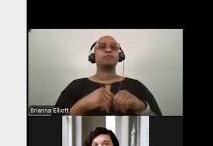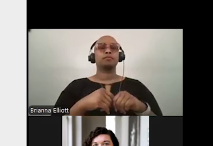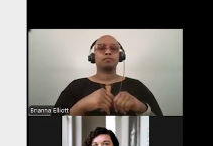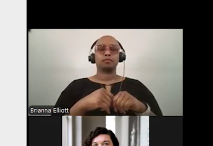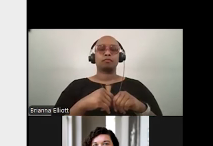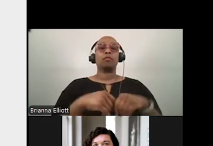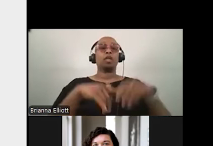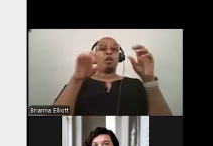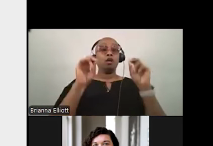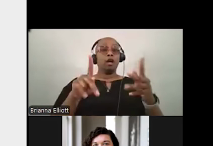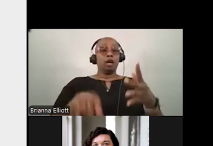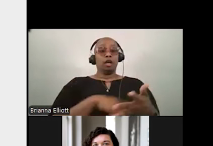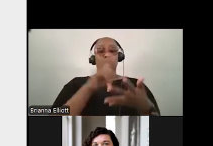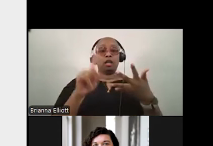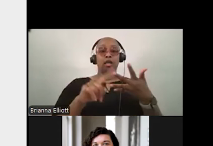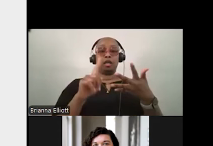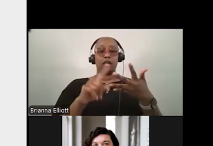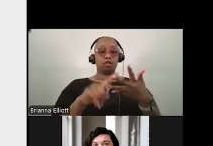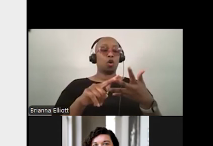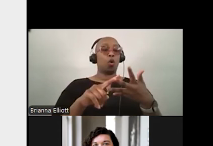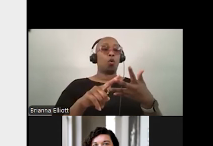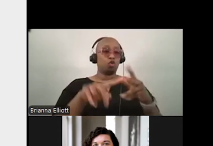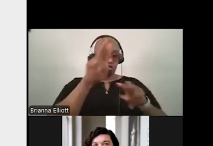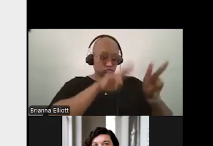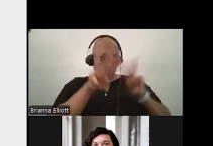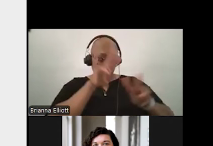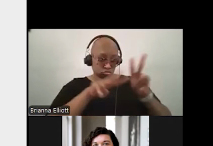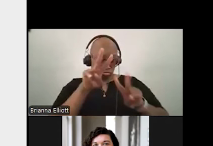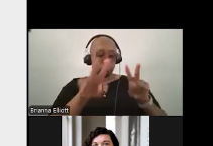Okay, so now we're perceived. We're operable. It needs to be understandable.